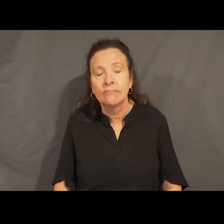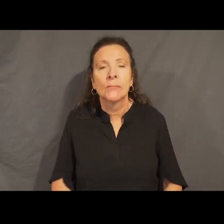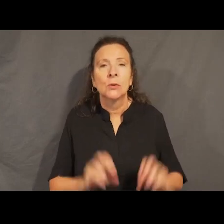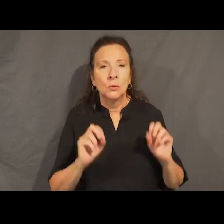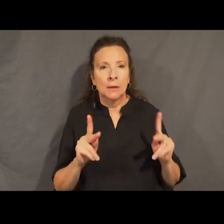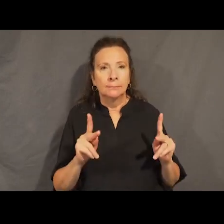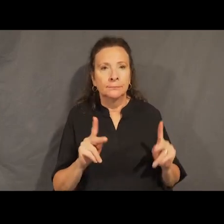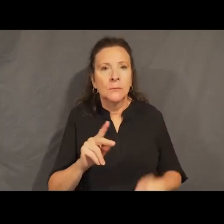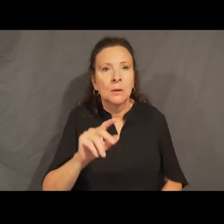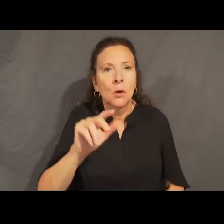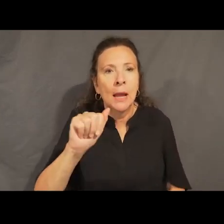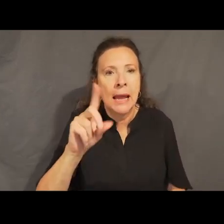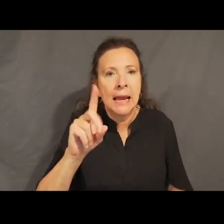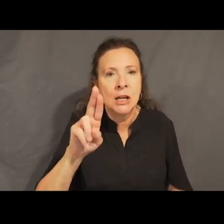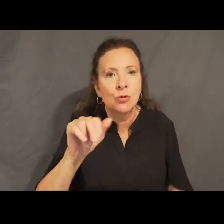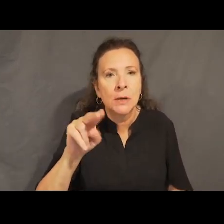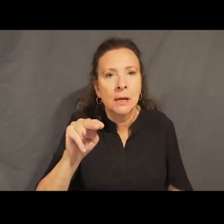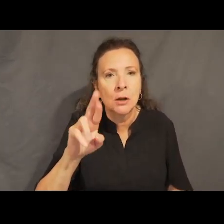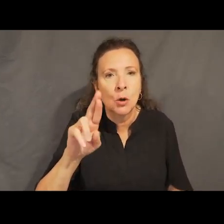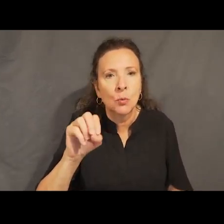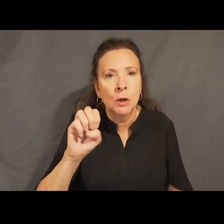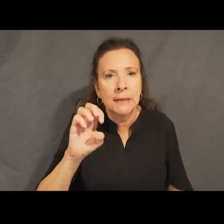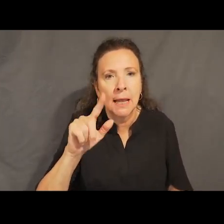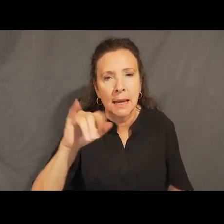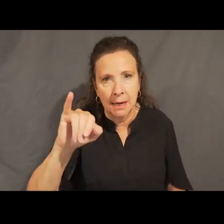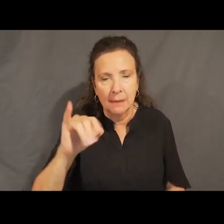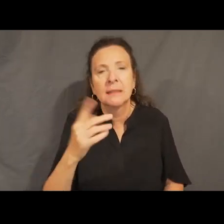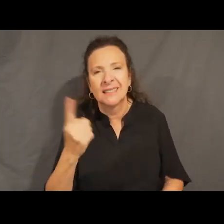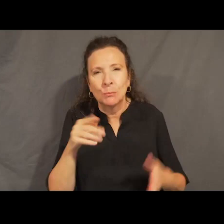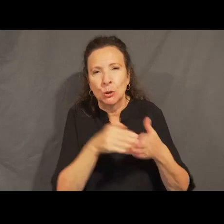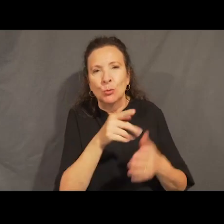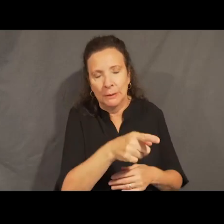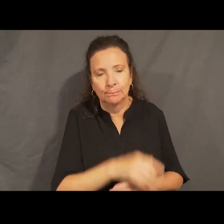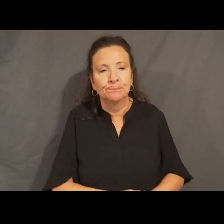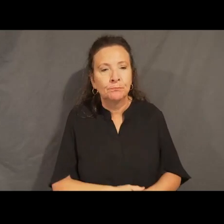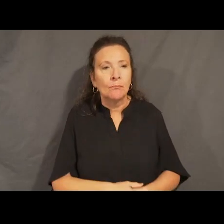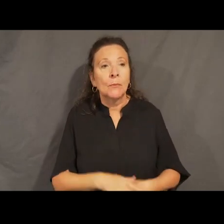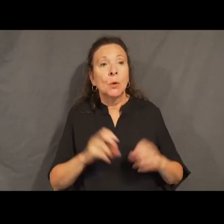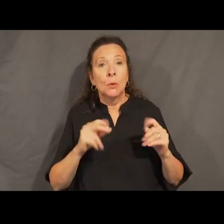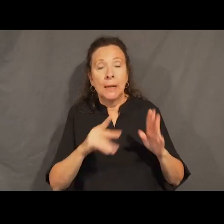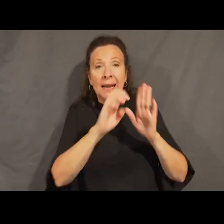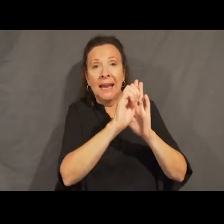deep into the data with, and that is ethical AI in accessibility today, and the way it is being